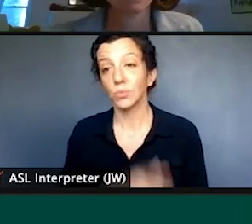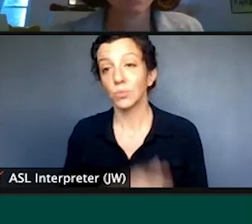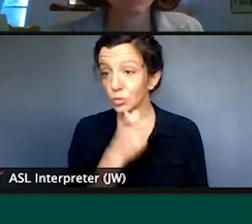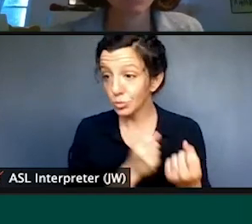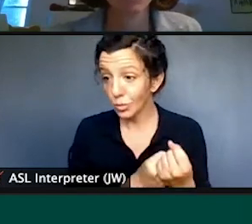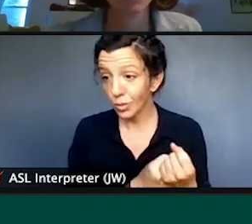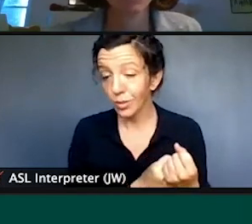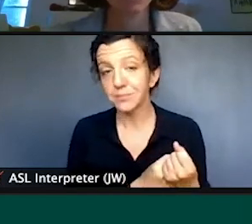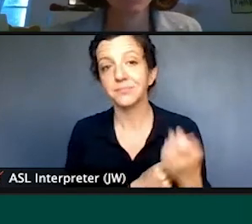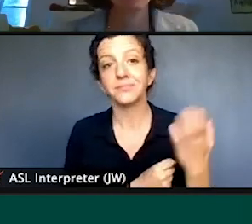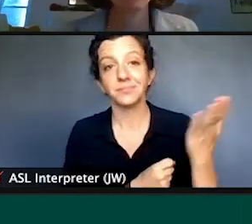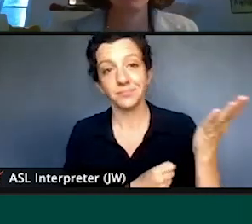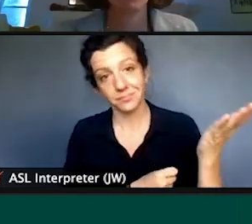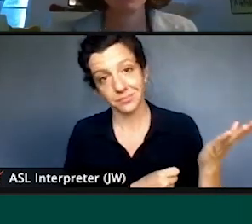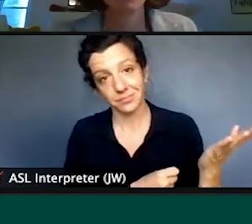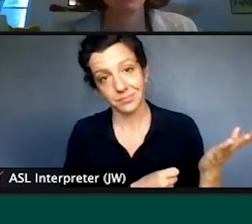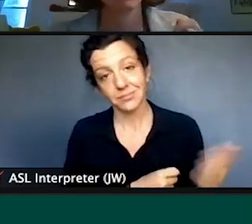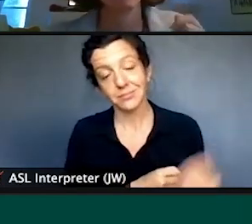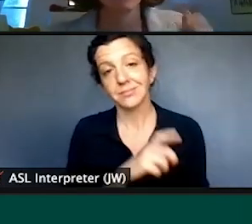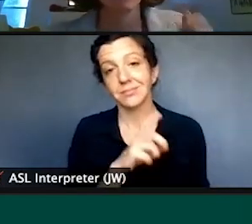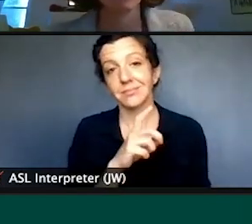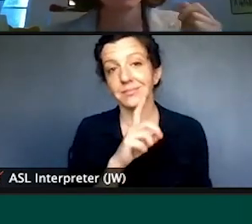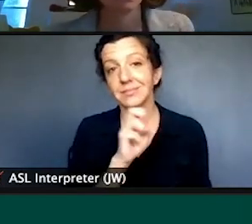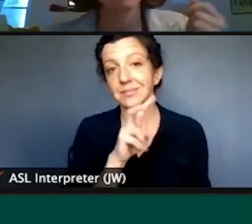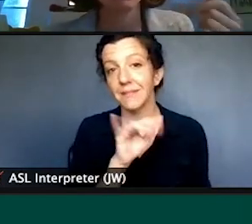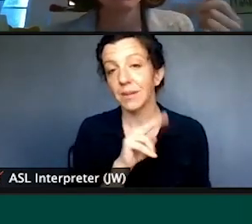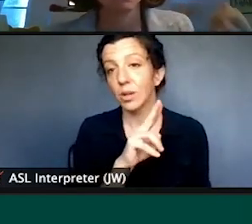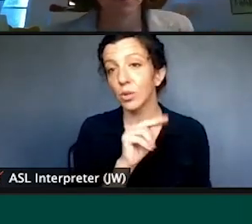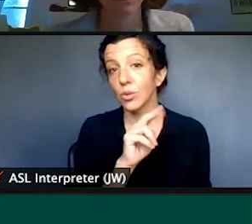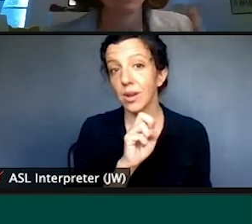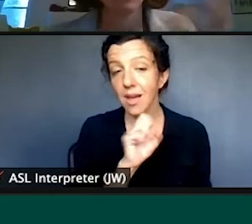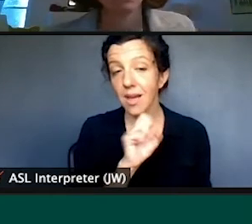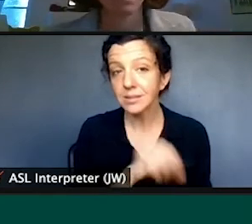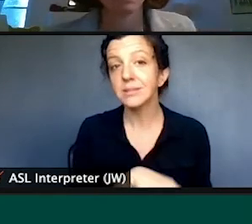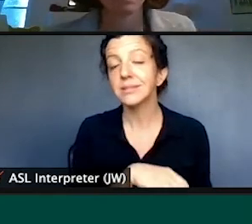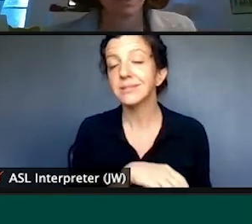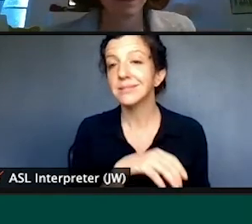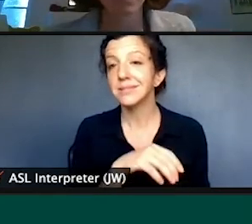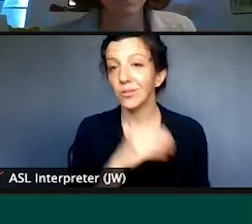The first is by making certain lower-level theft crimes